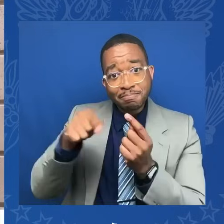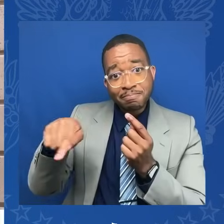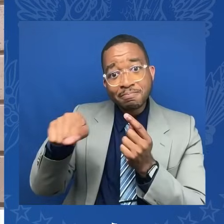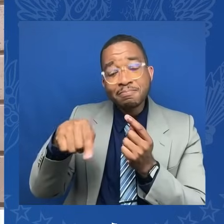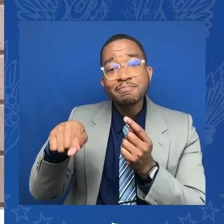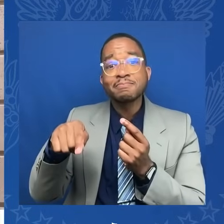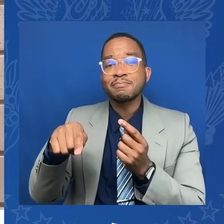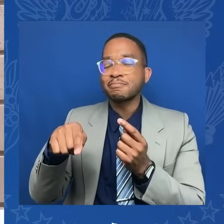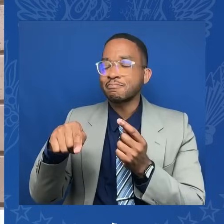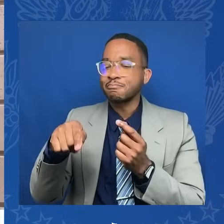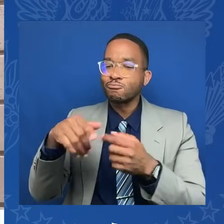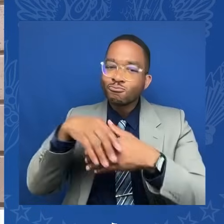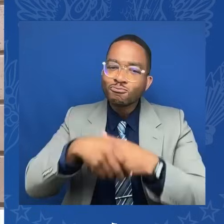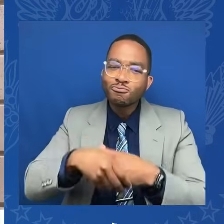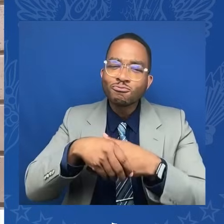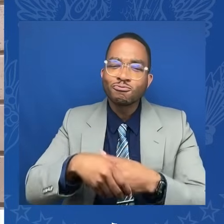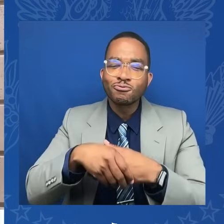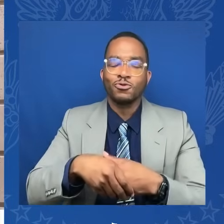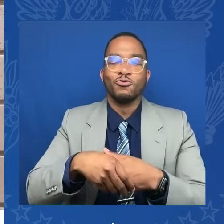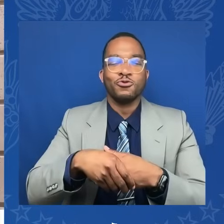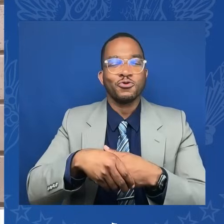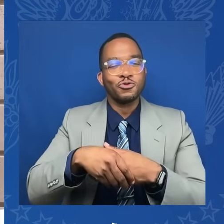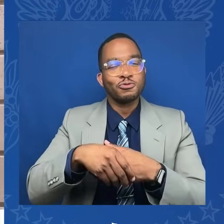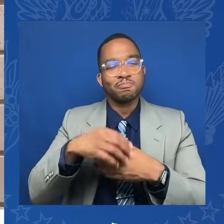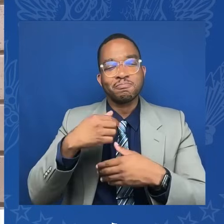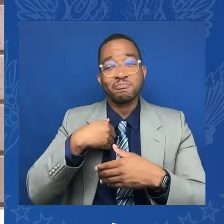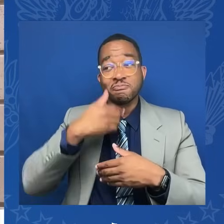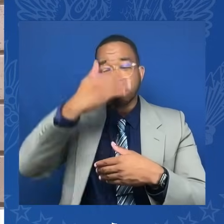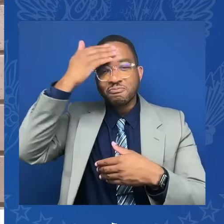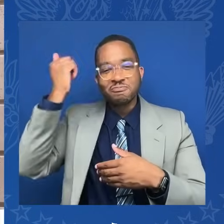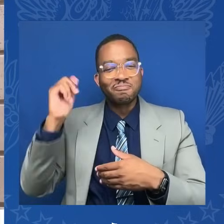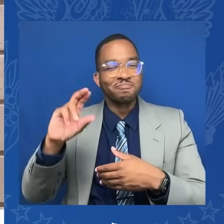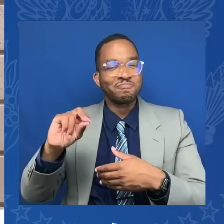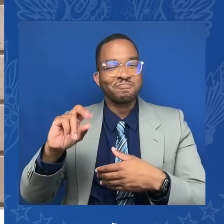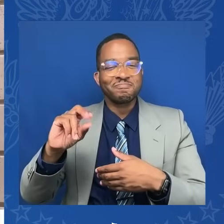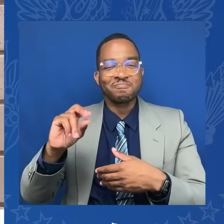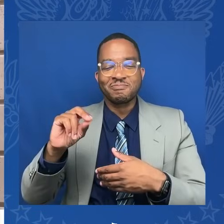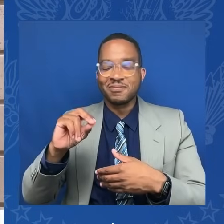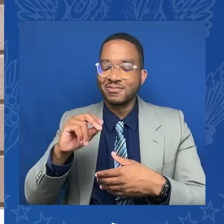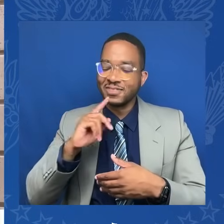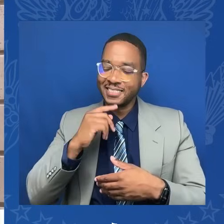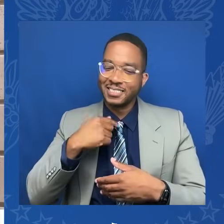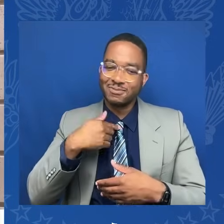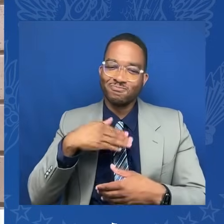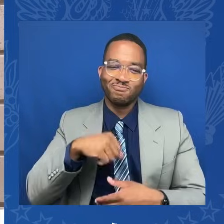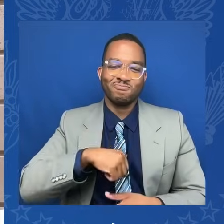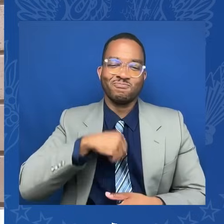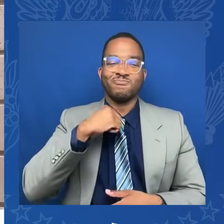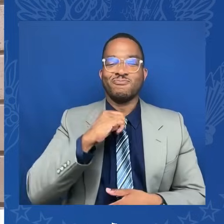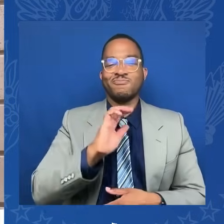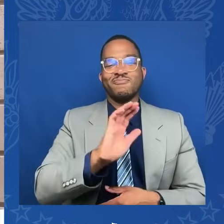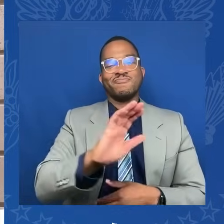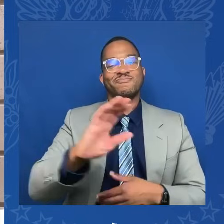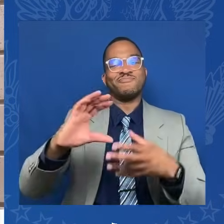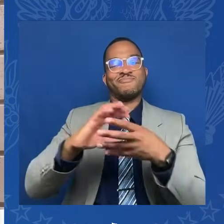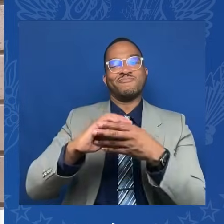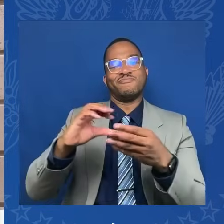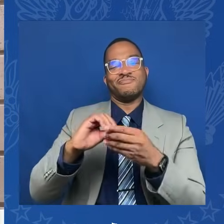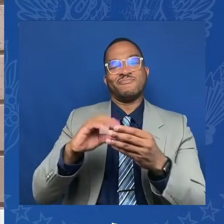and the pride they took with what they did. But you could also see them remembering the lost comrades at the same time.